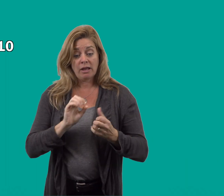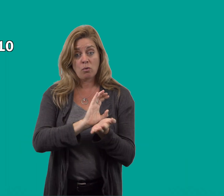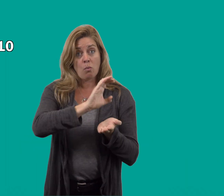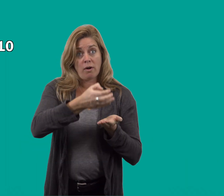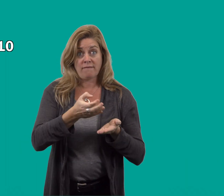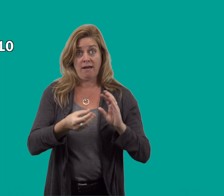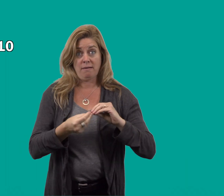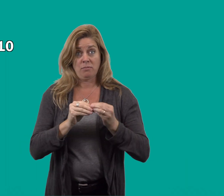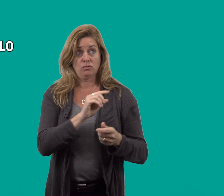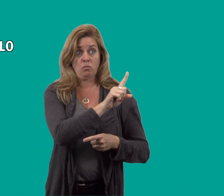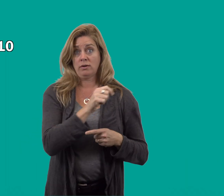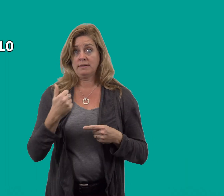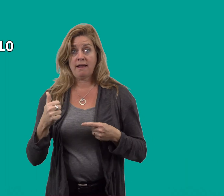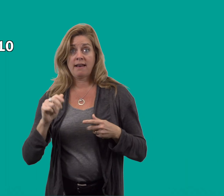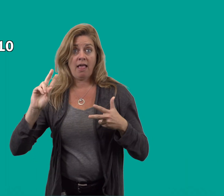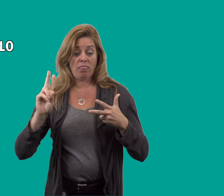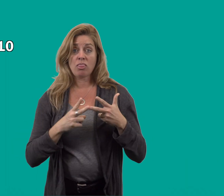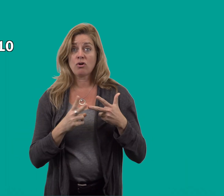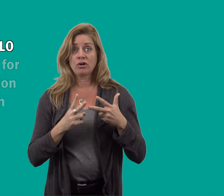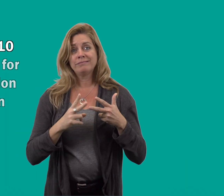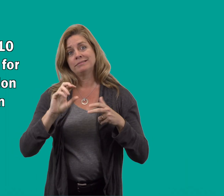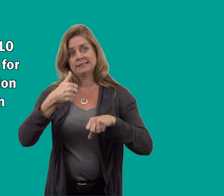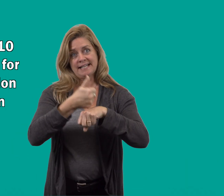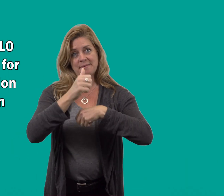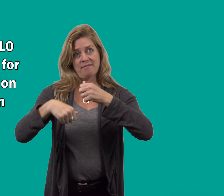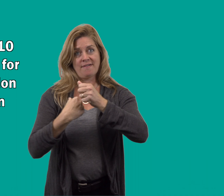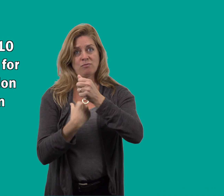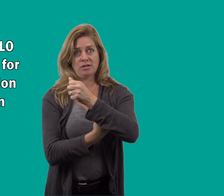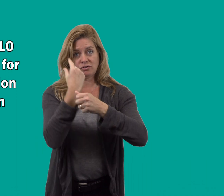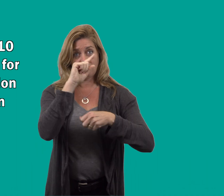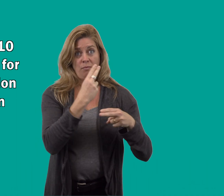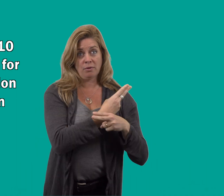able to quantify numbers from 1 to 10, and finally it sets up the foundation